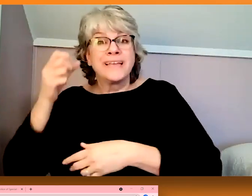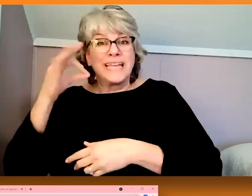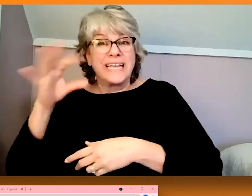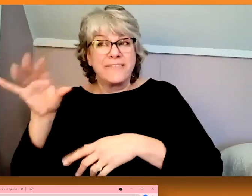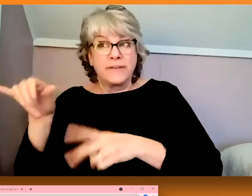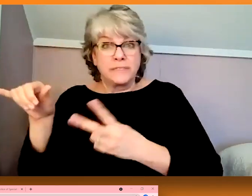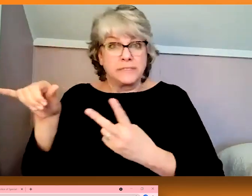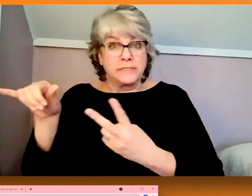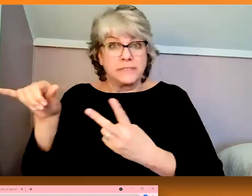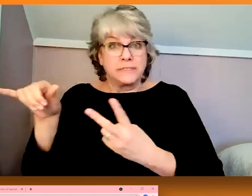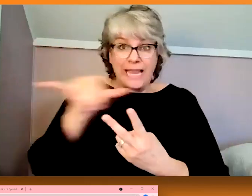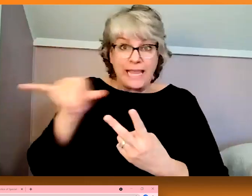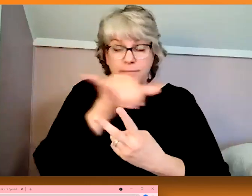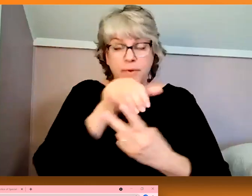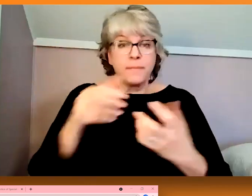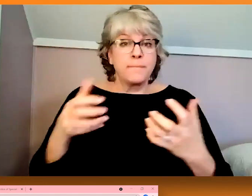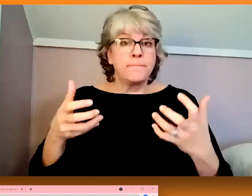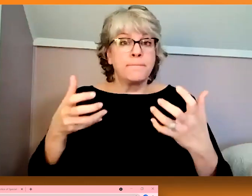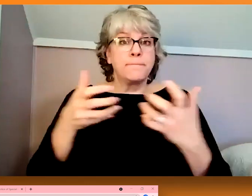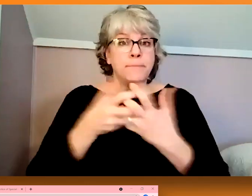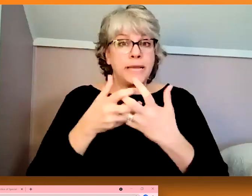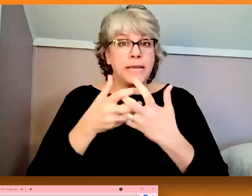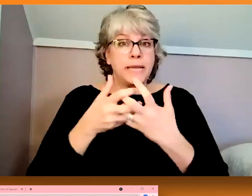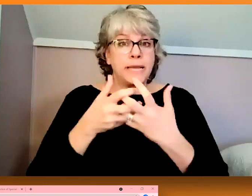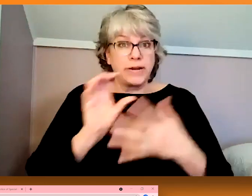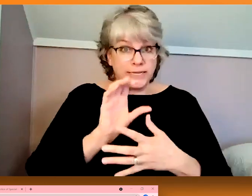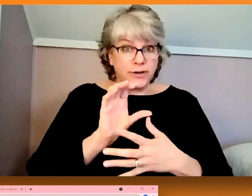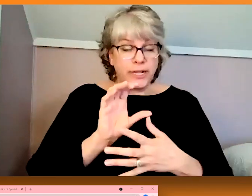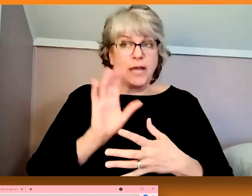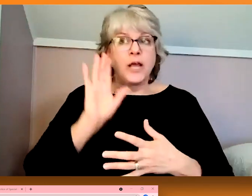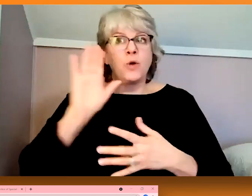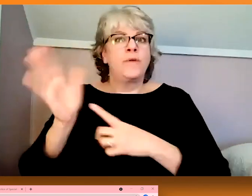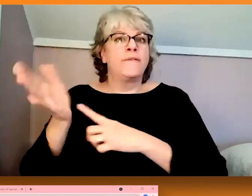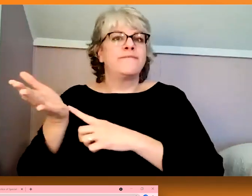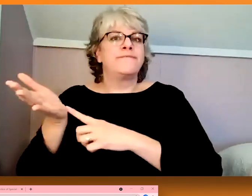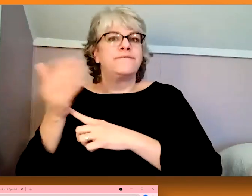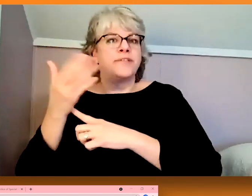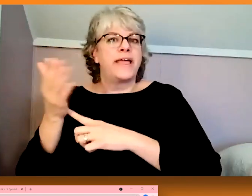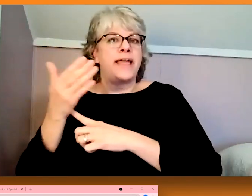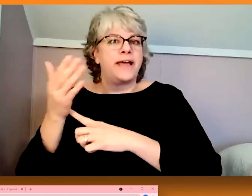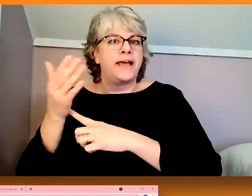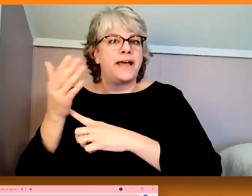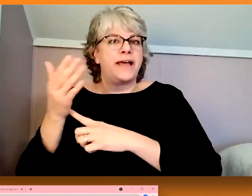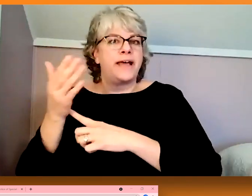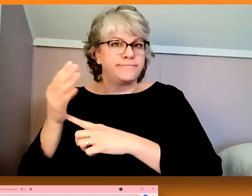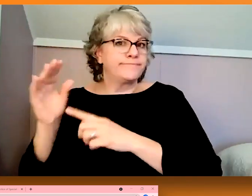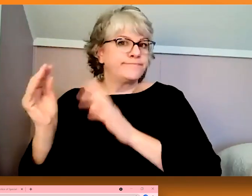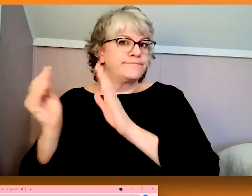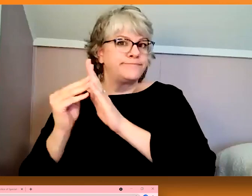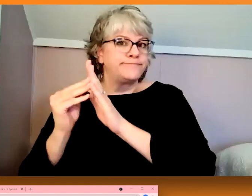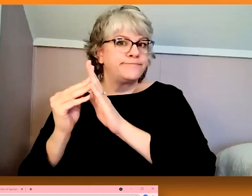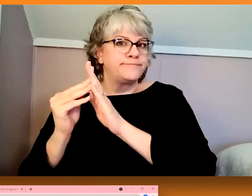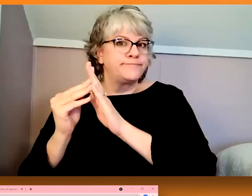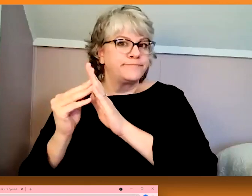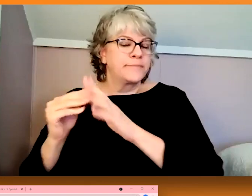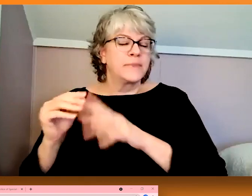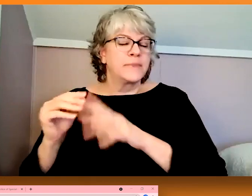into your search criteria of that specific search. This doesn't relate back to the researcher profile.